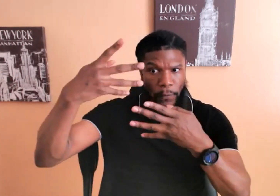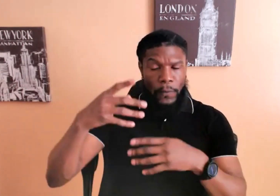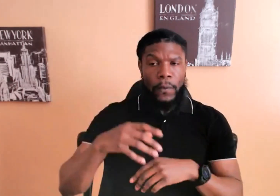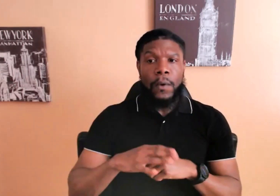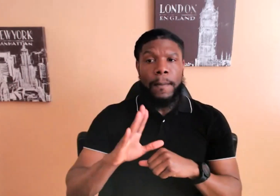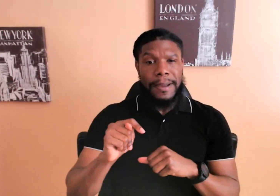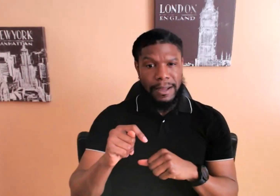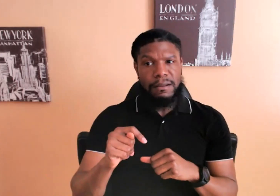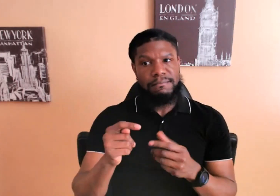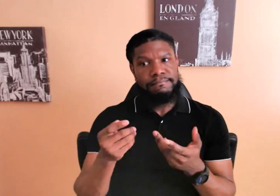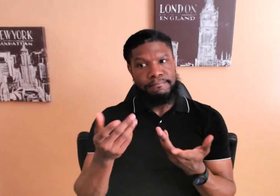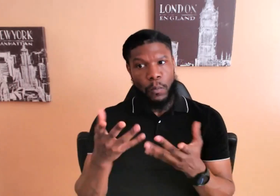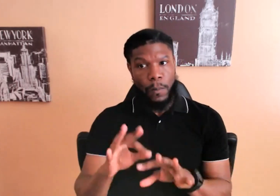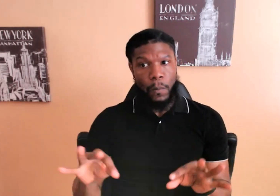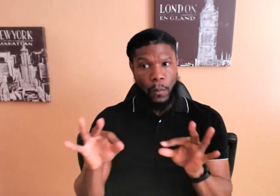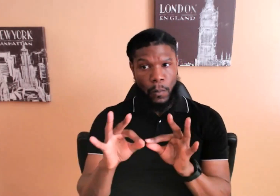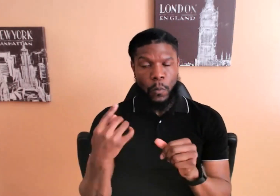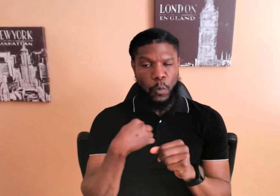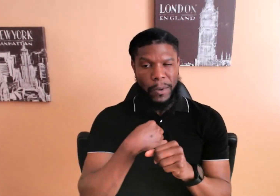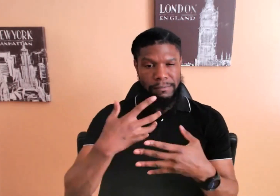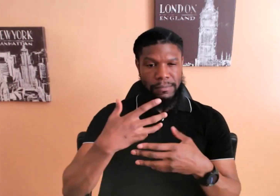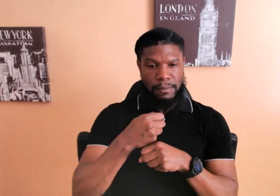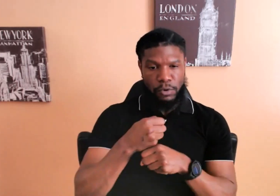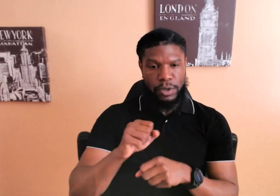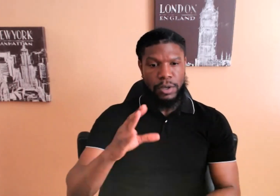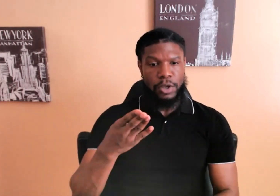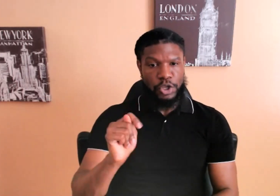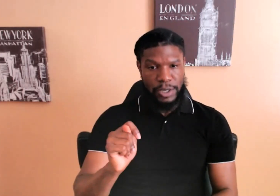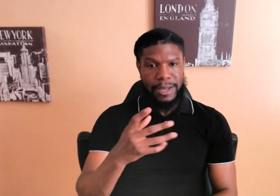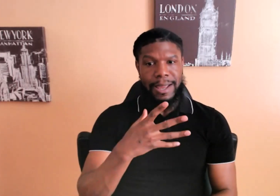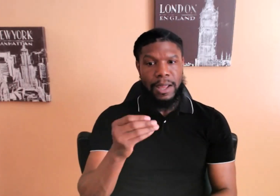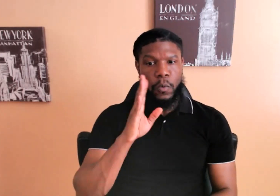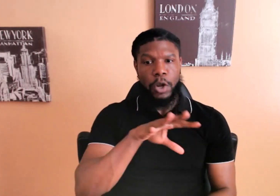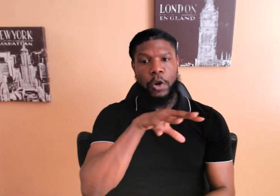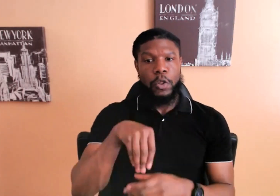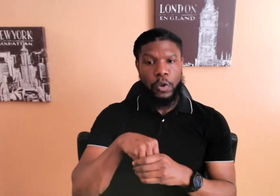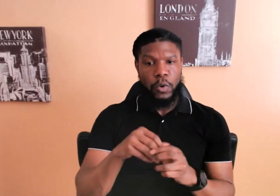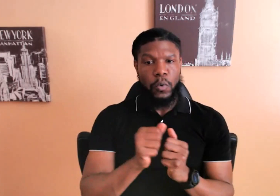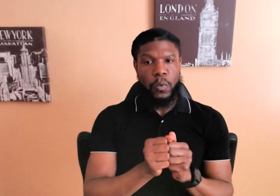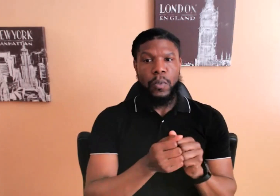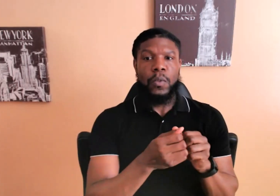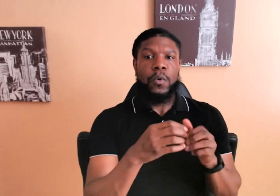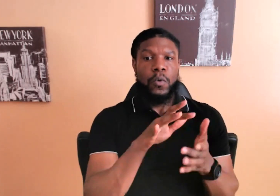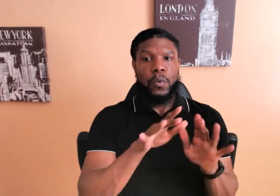that we summarize that chat and include it with the recorded webinar and transcript information